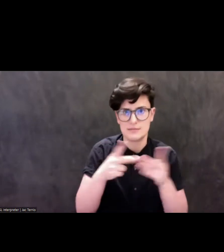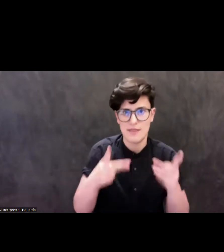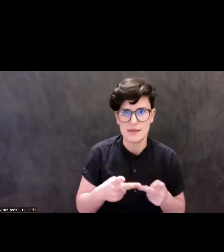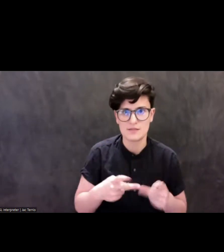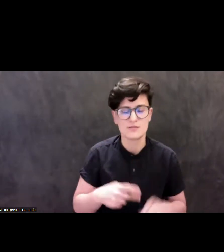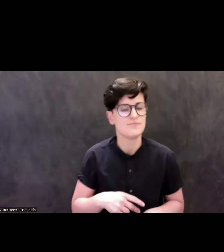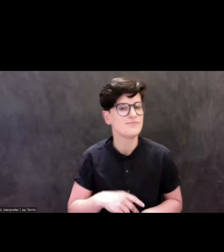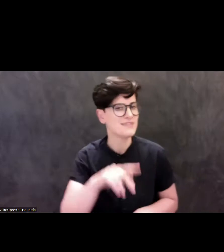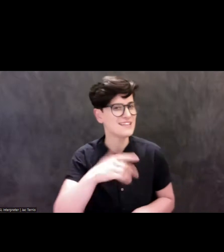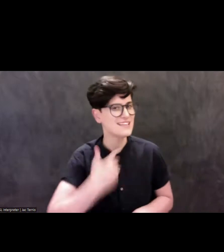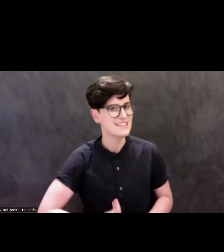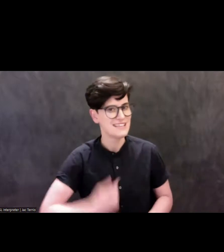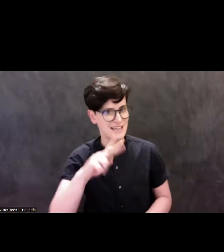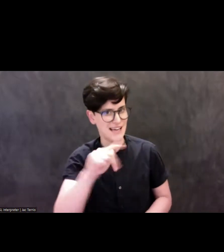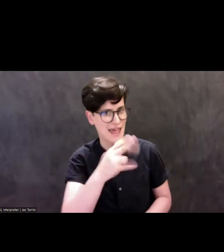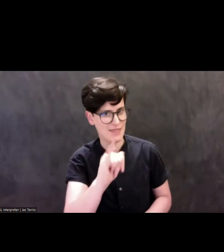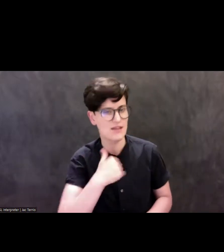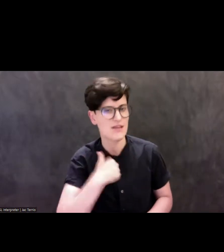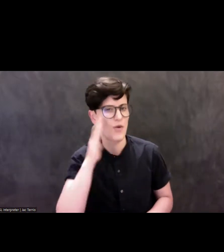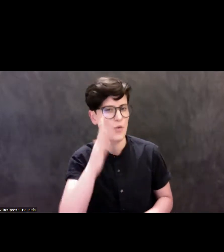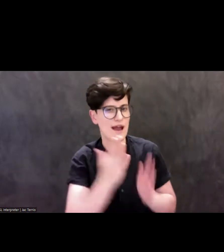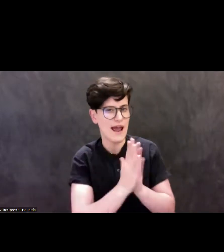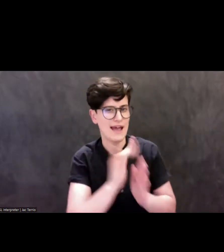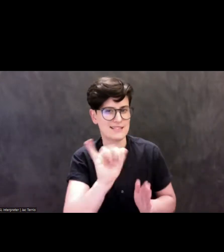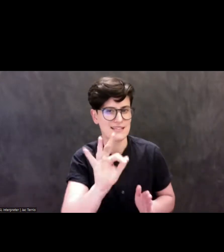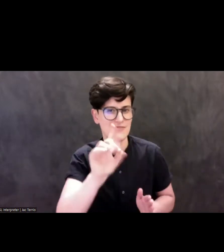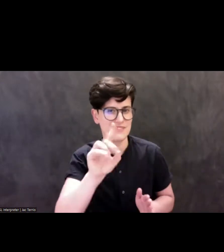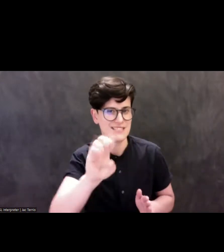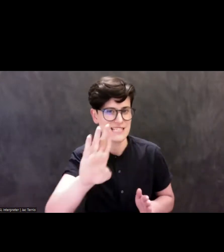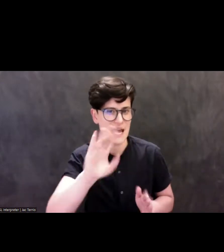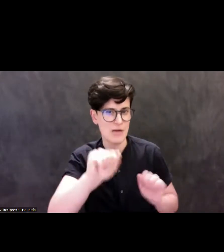I would ask if Deb could contribute the answer to that.